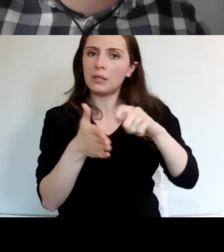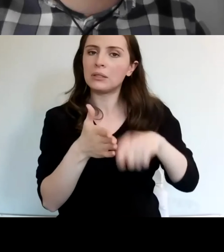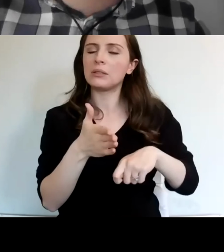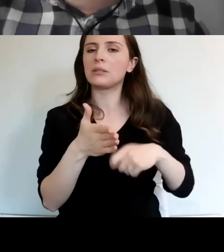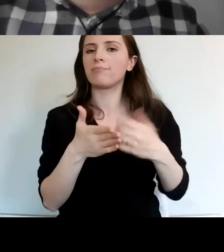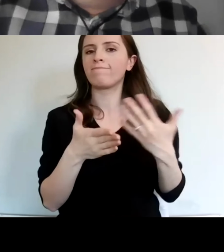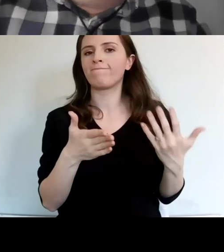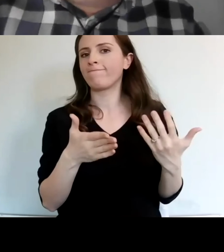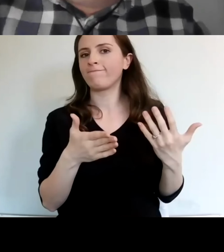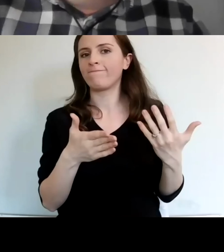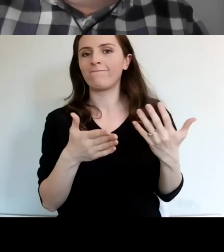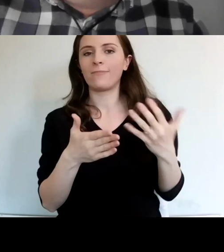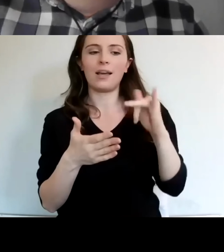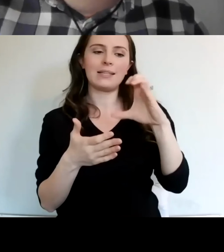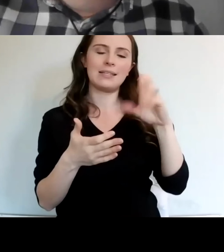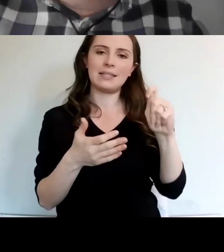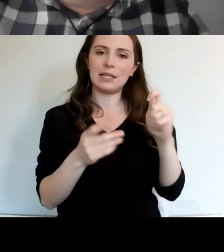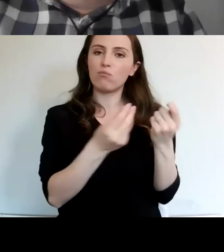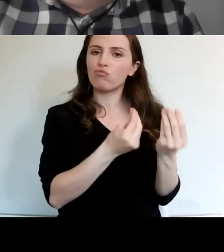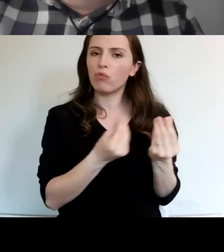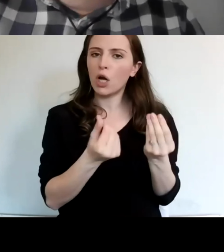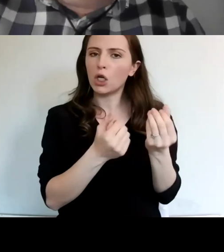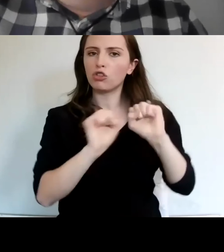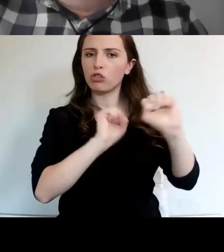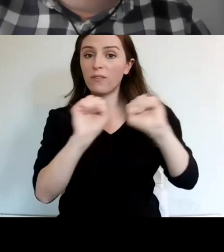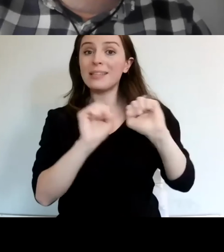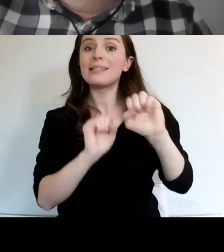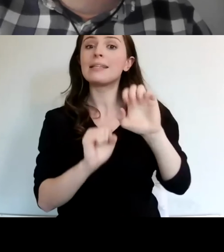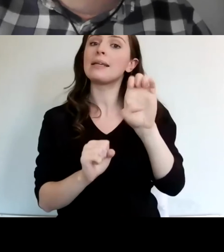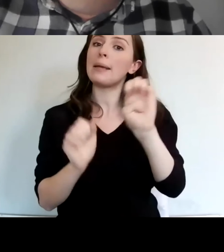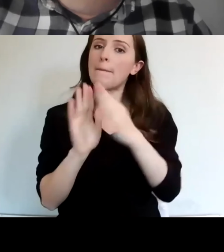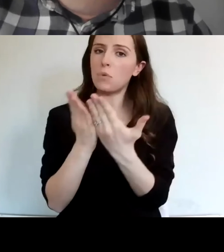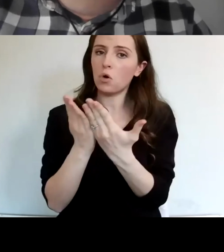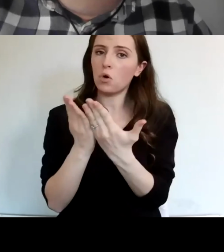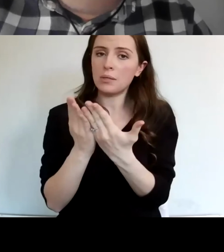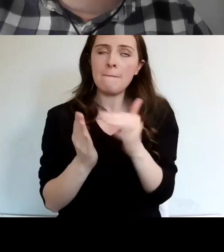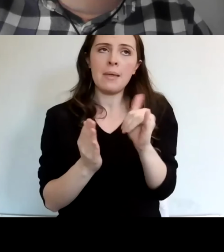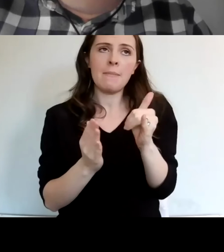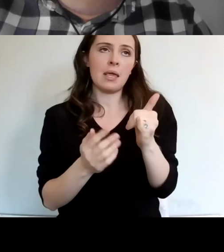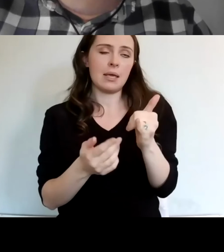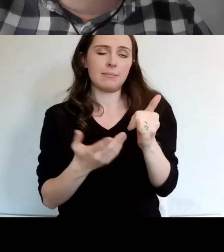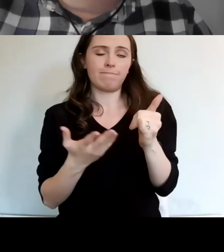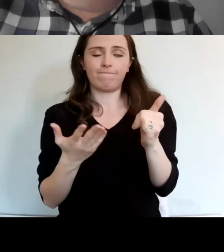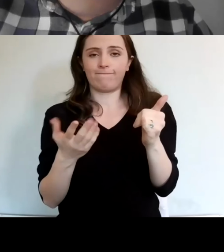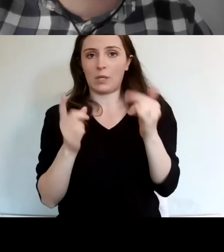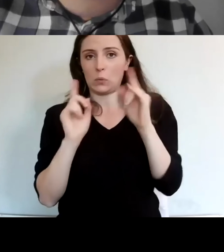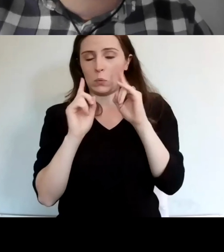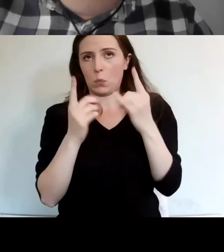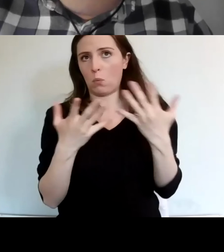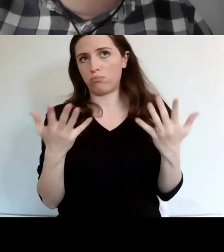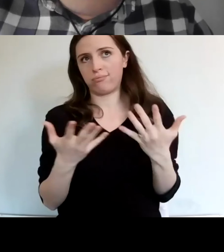ICT products and services. E-books, so the opportunity might be that if you have, I don't know, perhaps a...